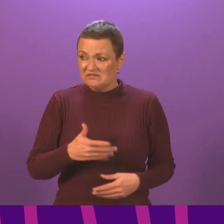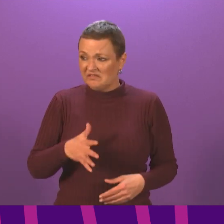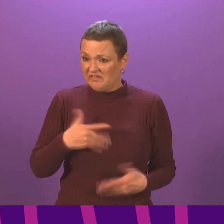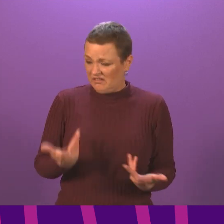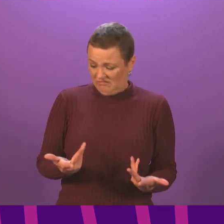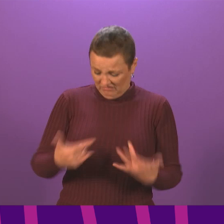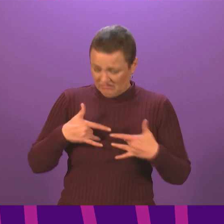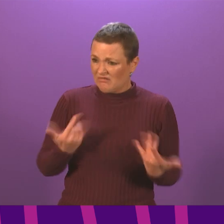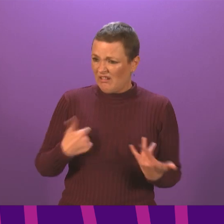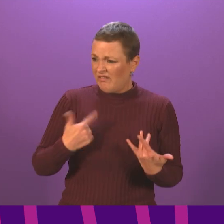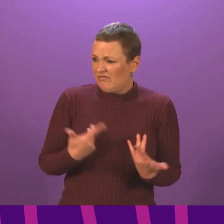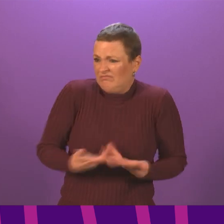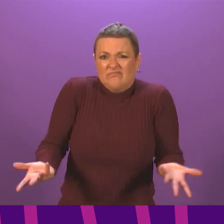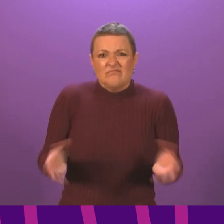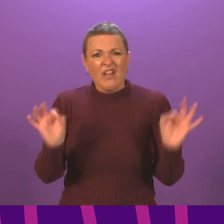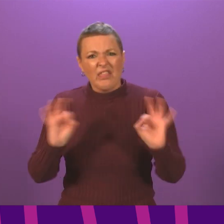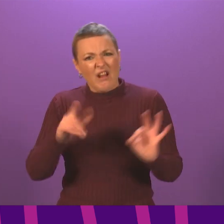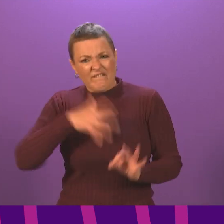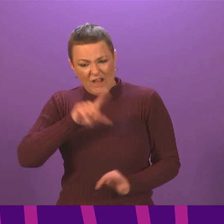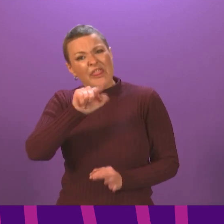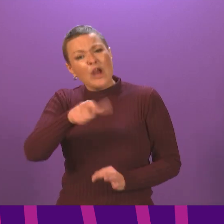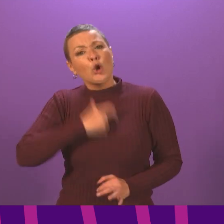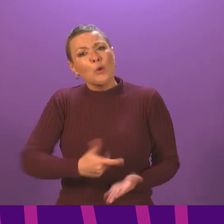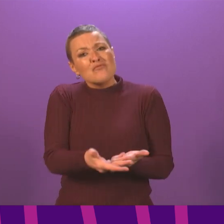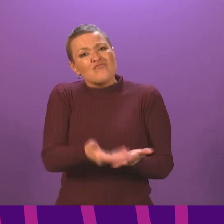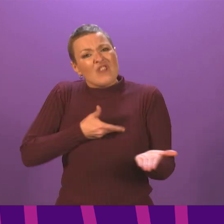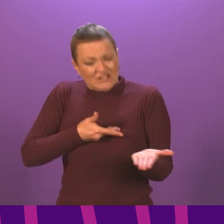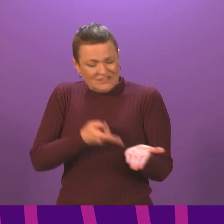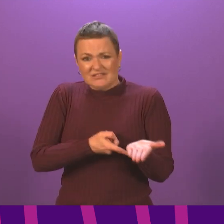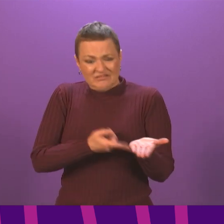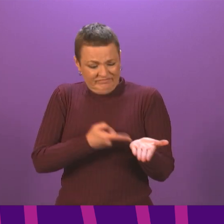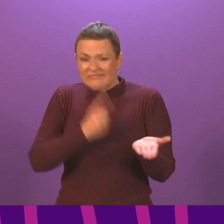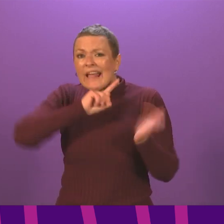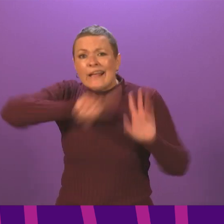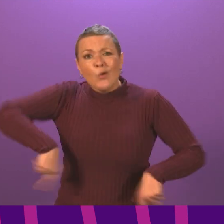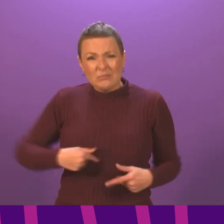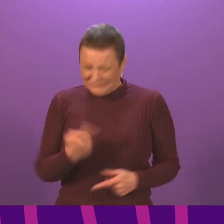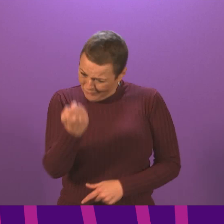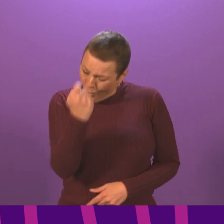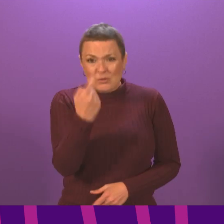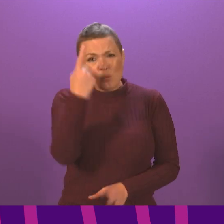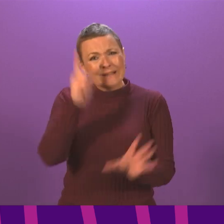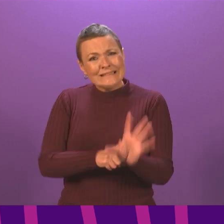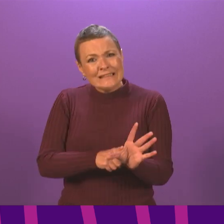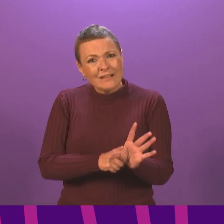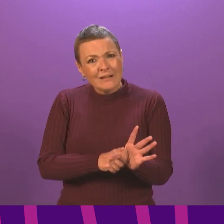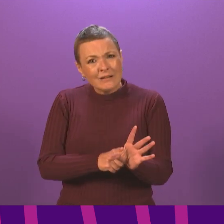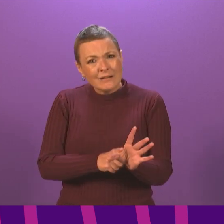broken. This situation is not good enough. We are breaching their human rights and ignoring basic decency. Almost a year until full testing—